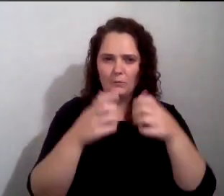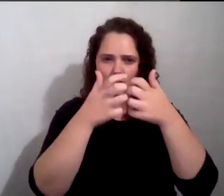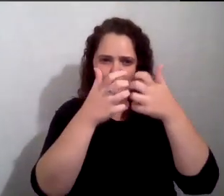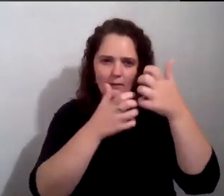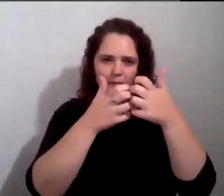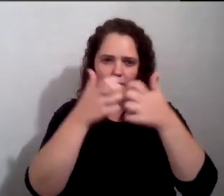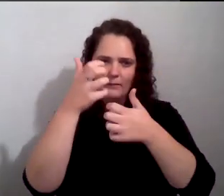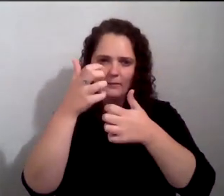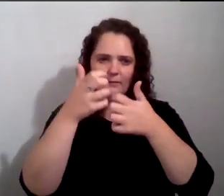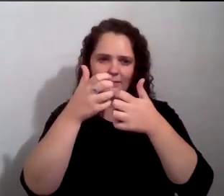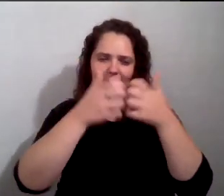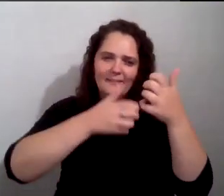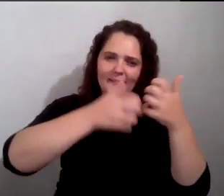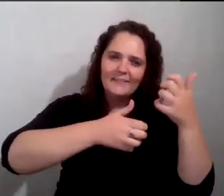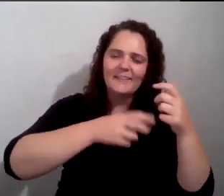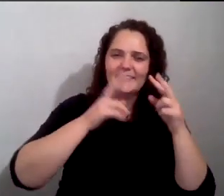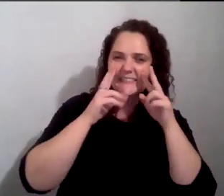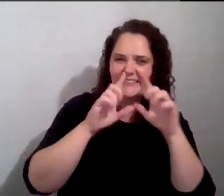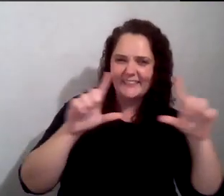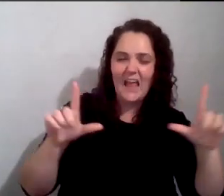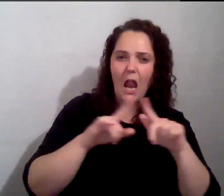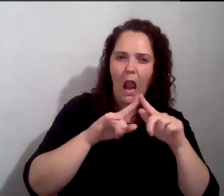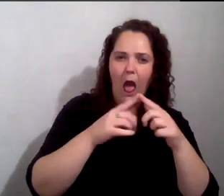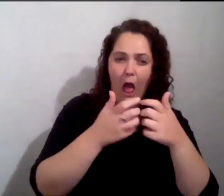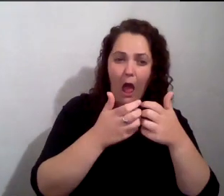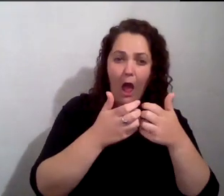the picture plane, of really kind of analytically pulling